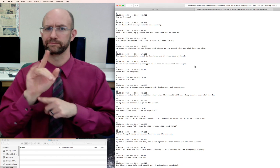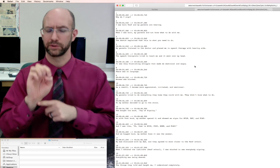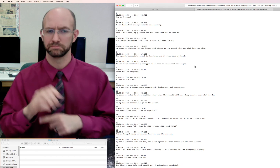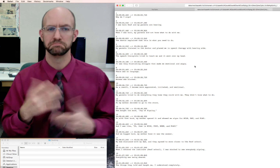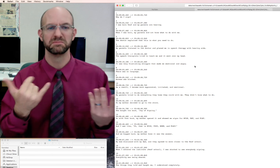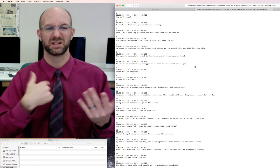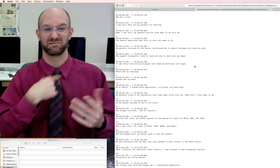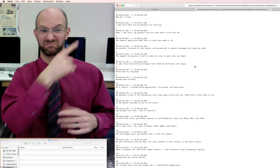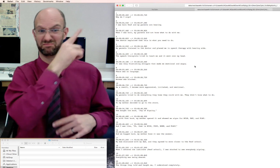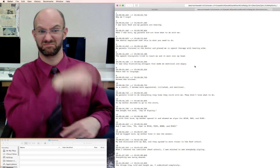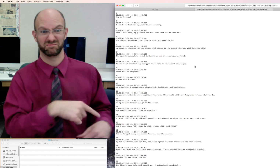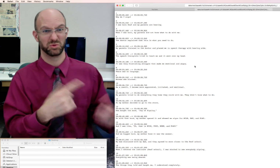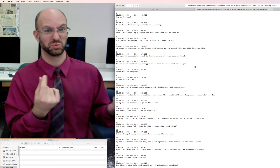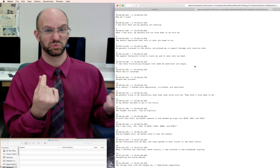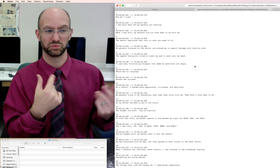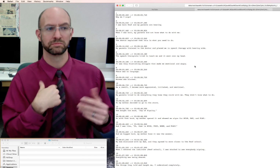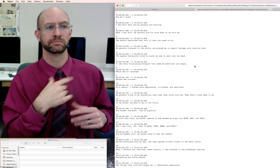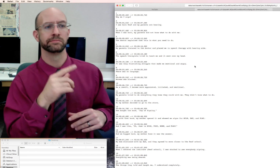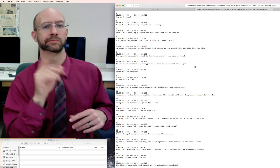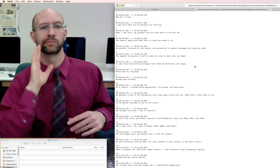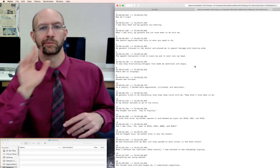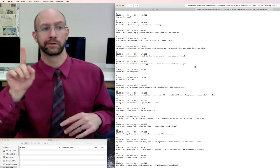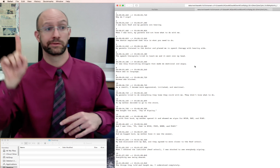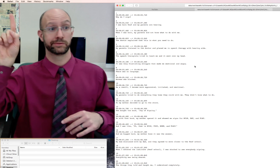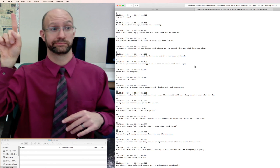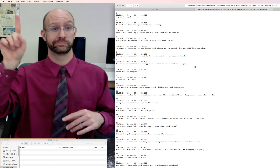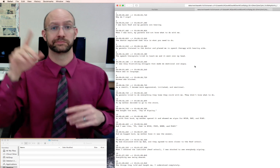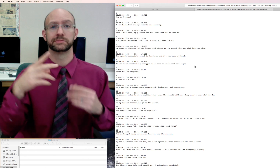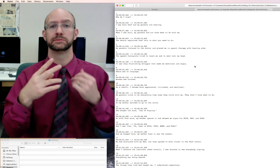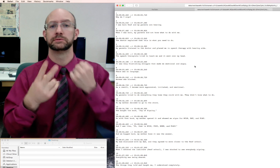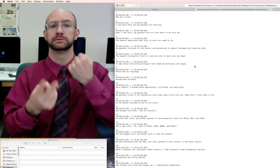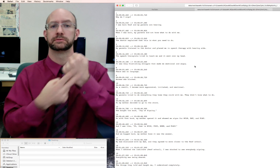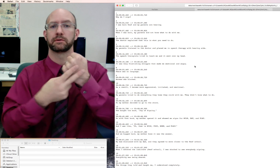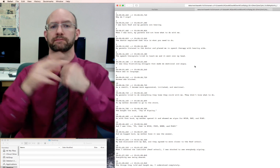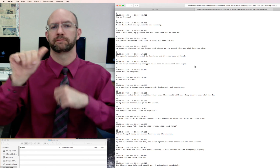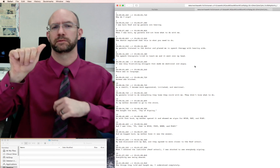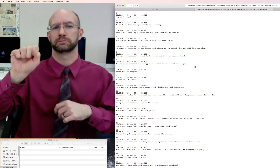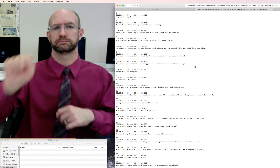What I will do with this is go to "File", and then choose "Save As."